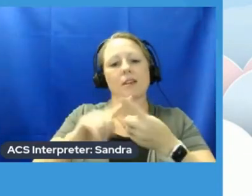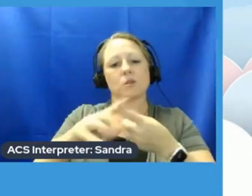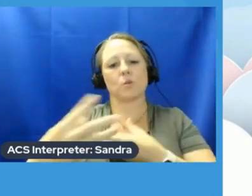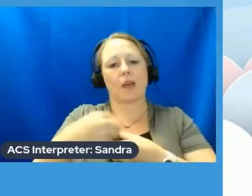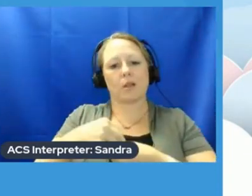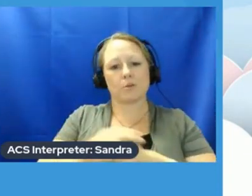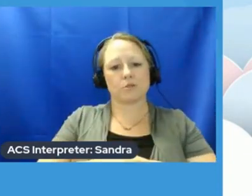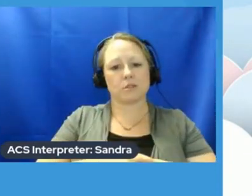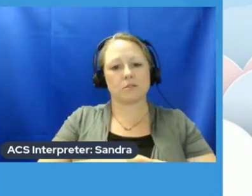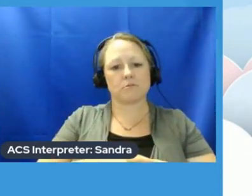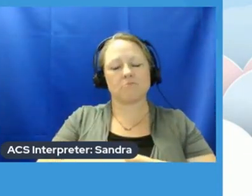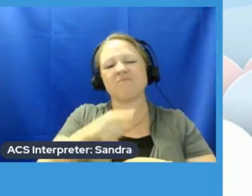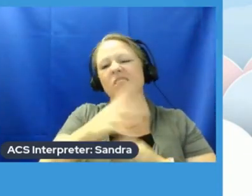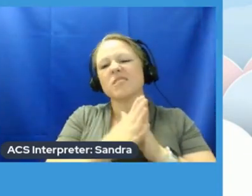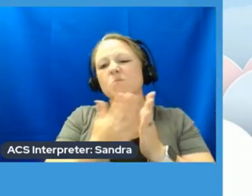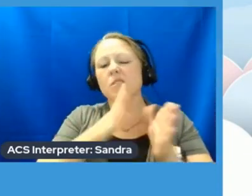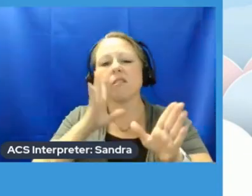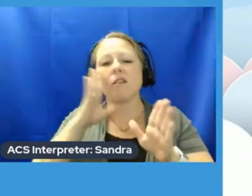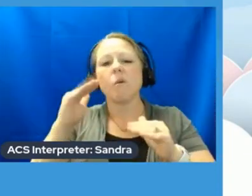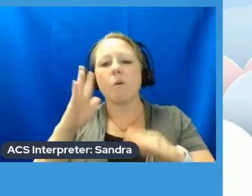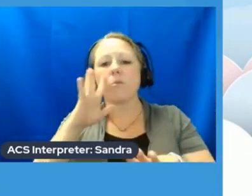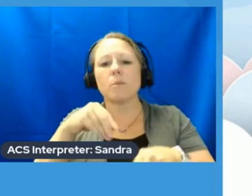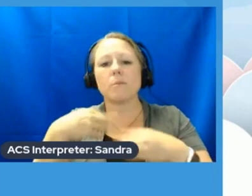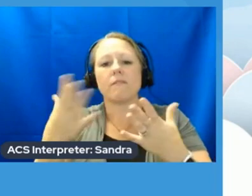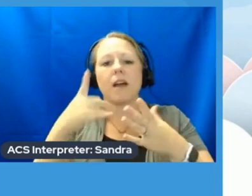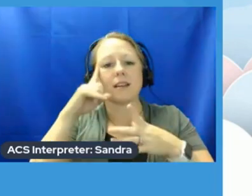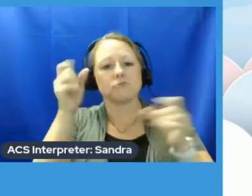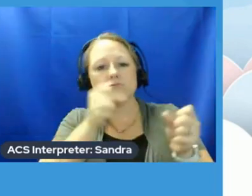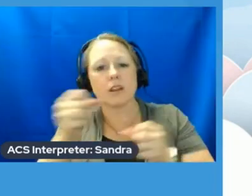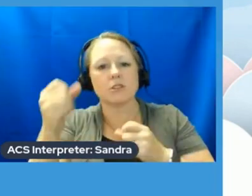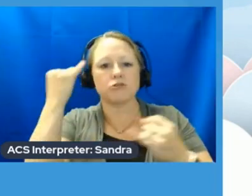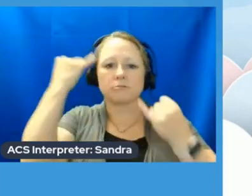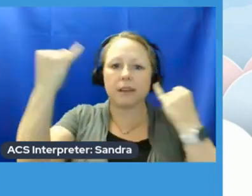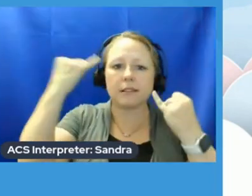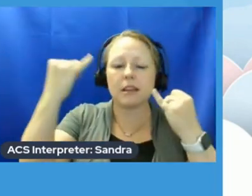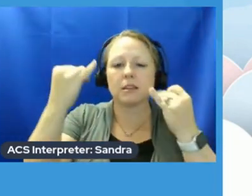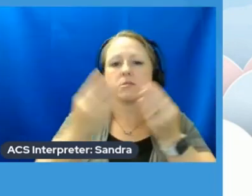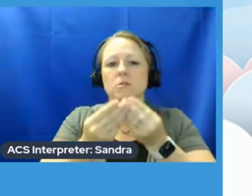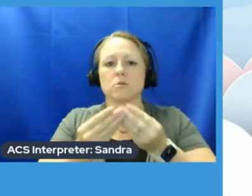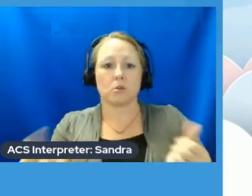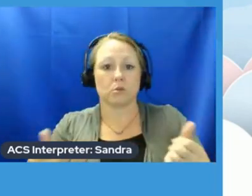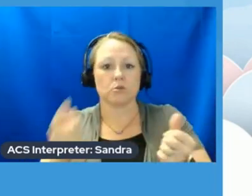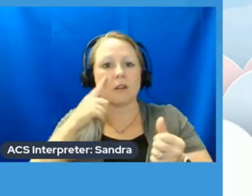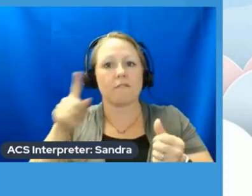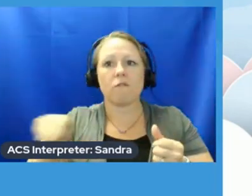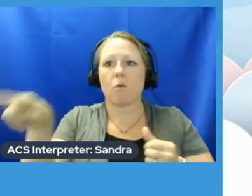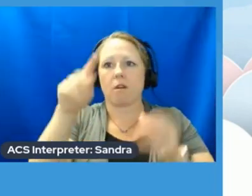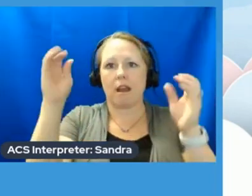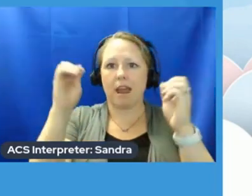and solutions for educators out there who also believe that each and every child belongs